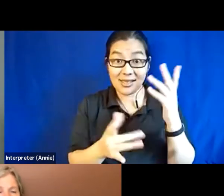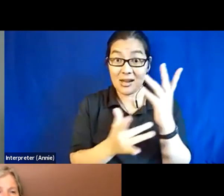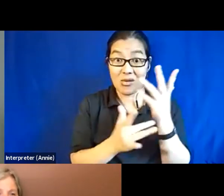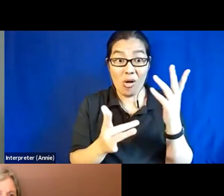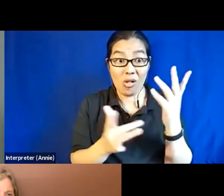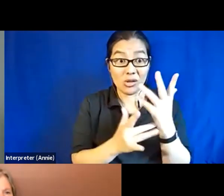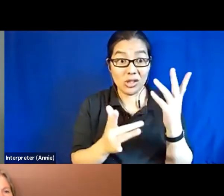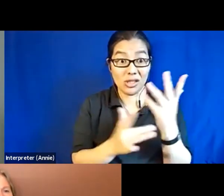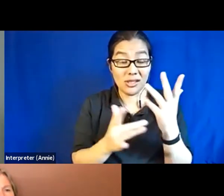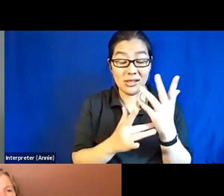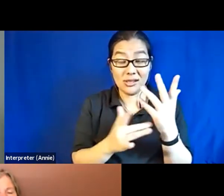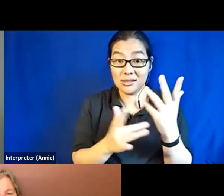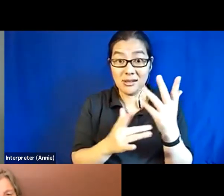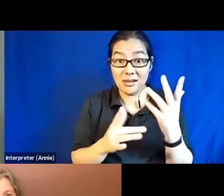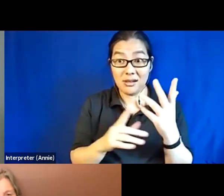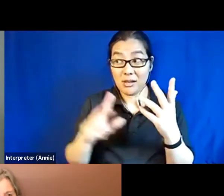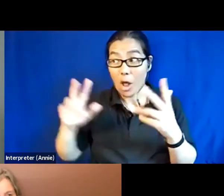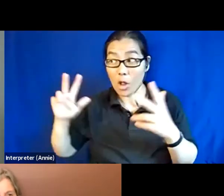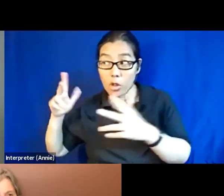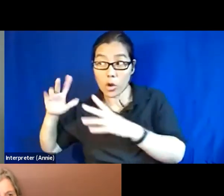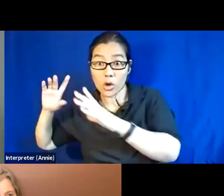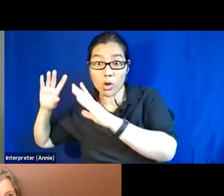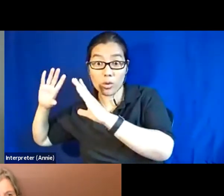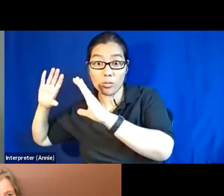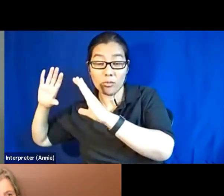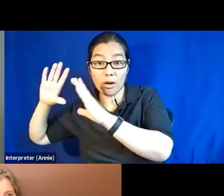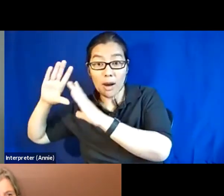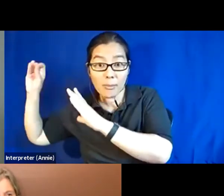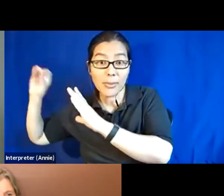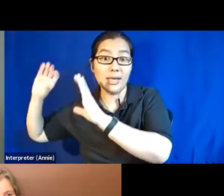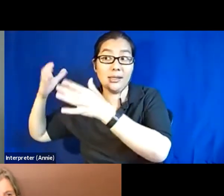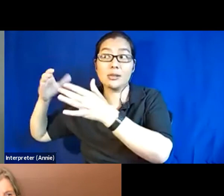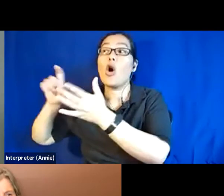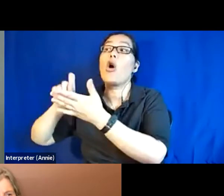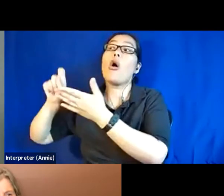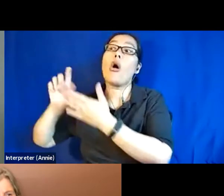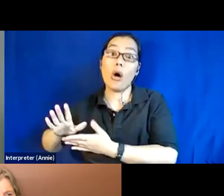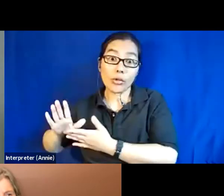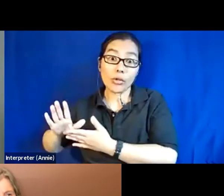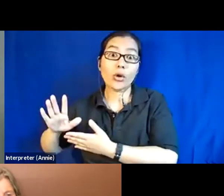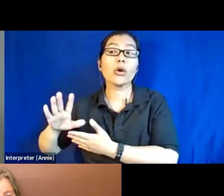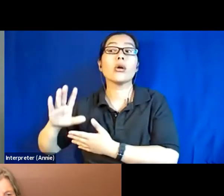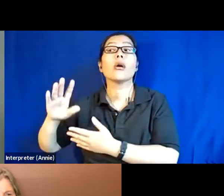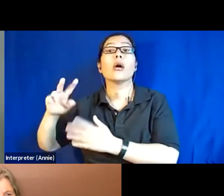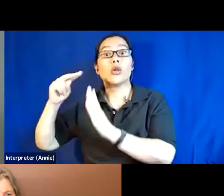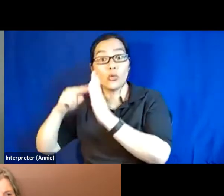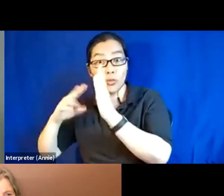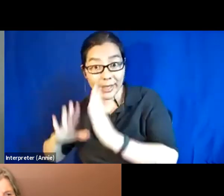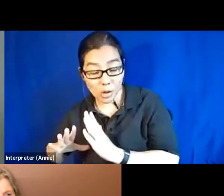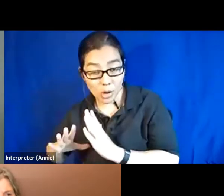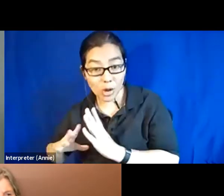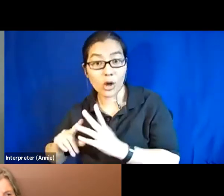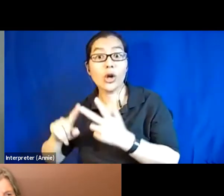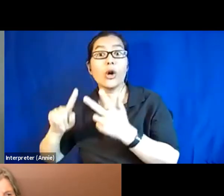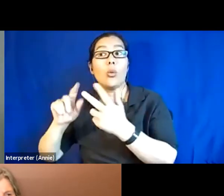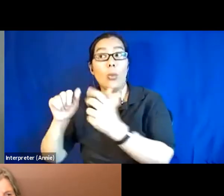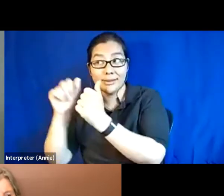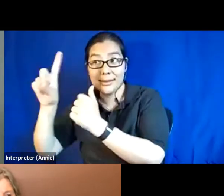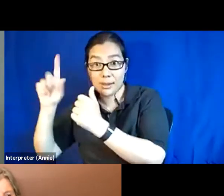other third parties between the author of the comic and the consumer of the comic, the reader with a disability. For example, Josh,